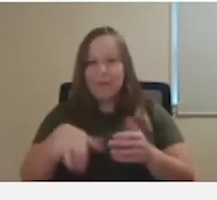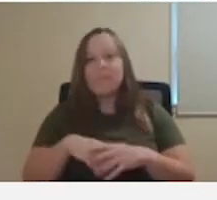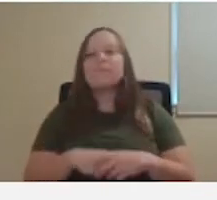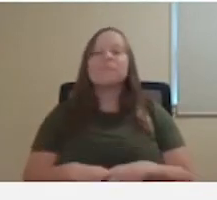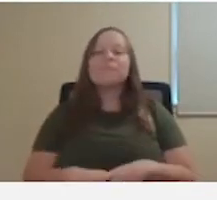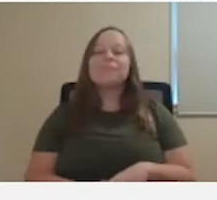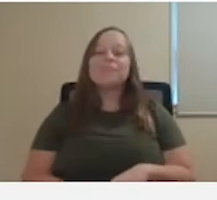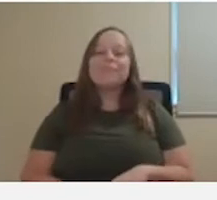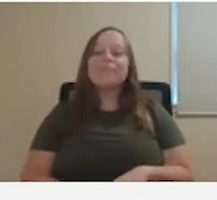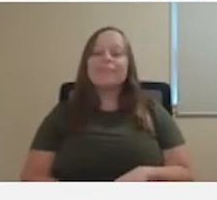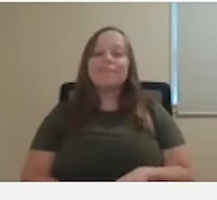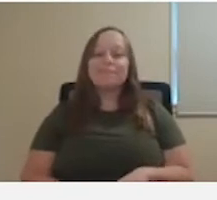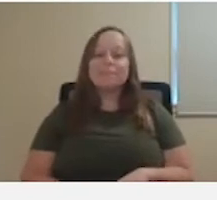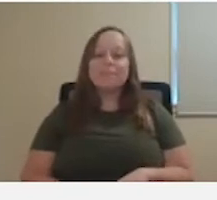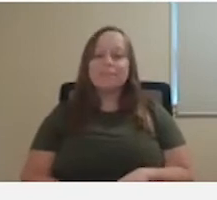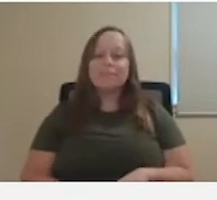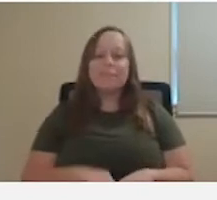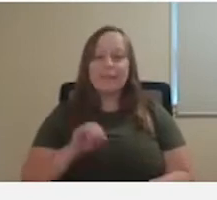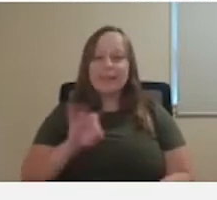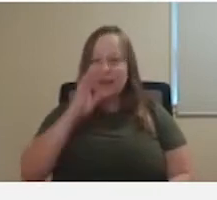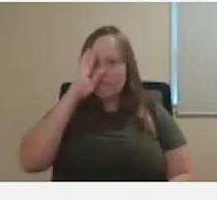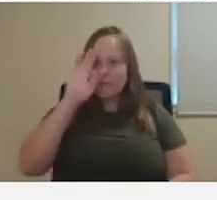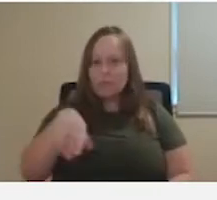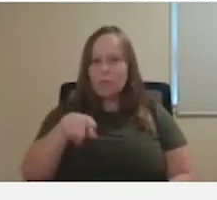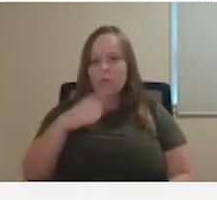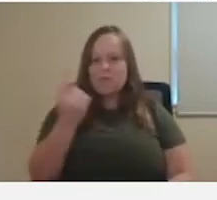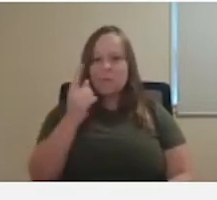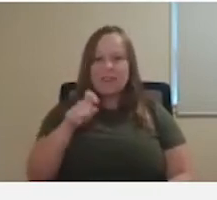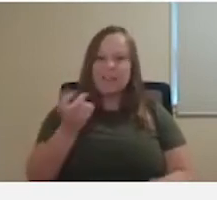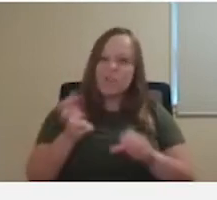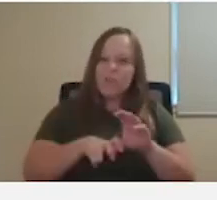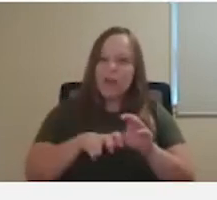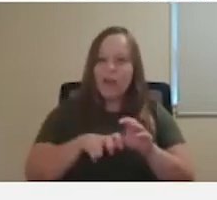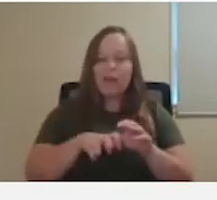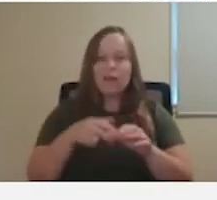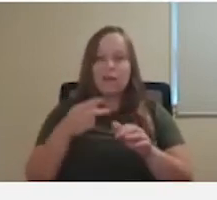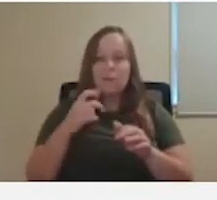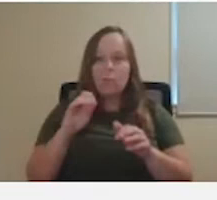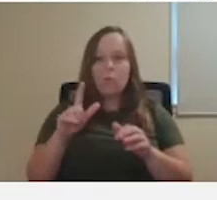if you know that you are someone who's going to need a ride to the polls, start thinking now.